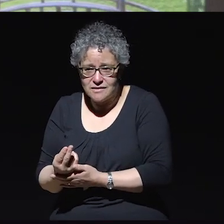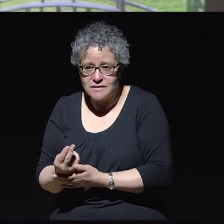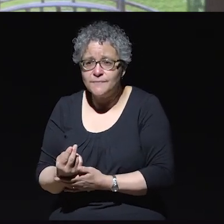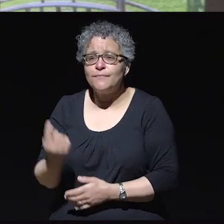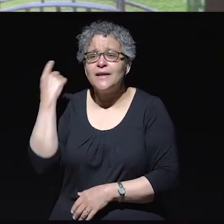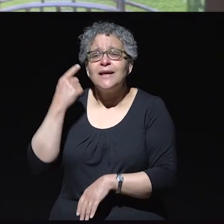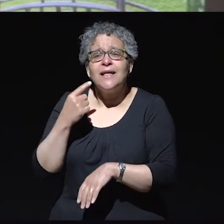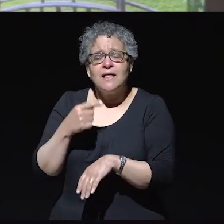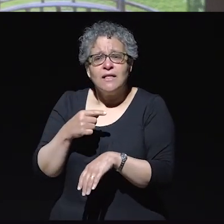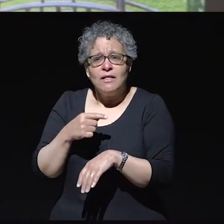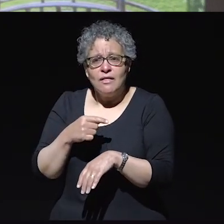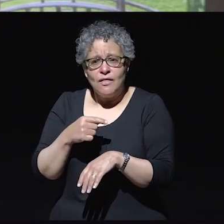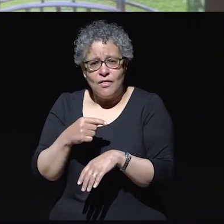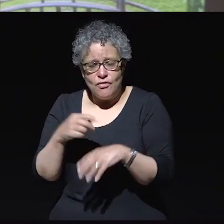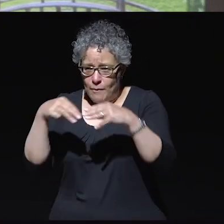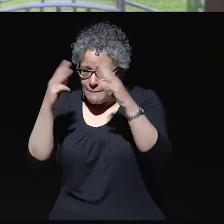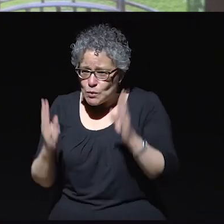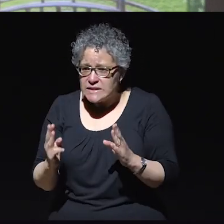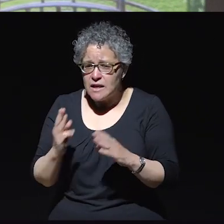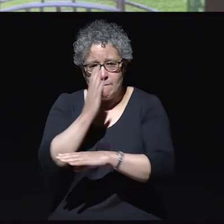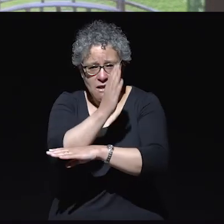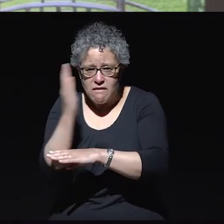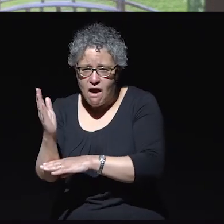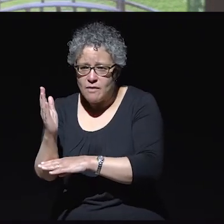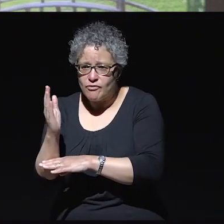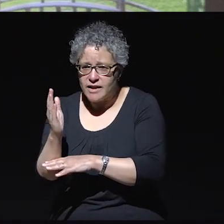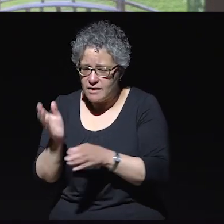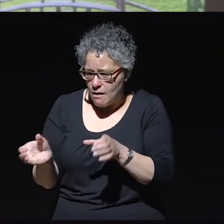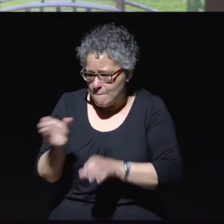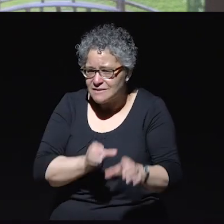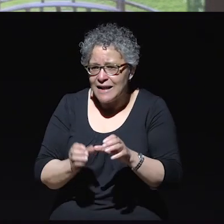does underscore these sort of very multiple interests that this couple actually had